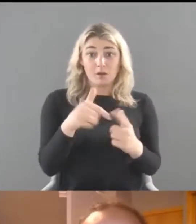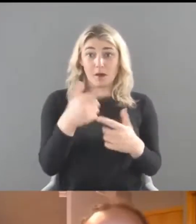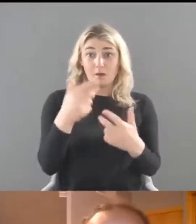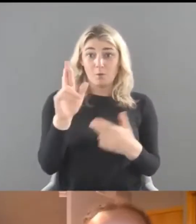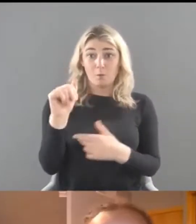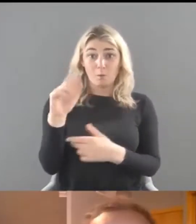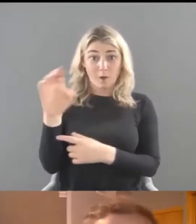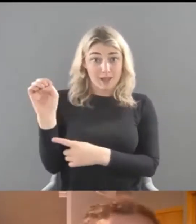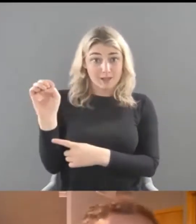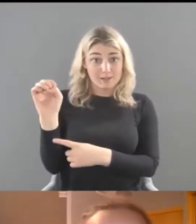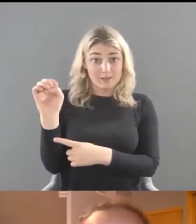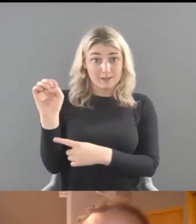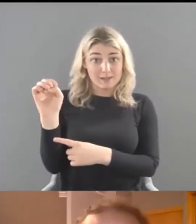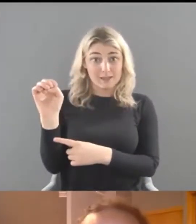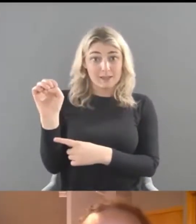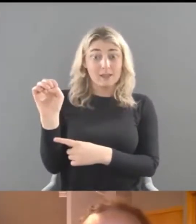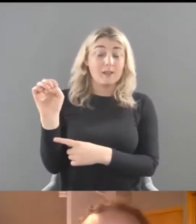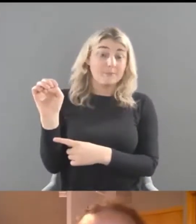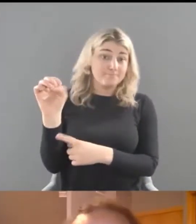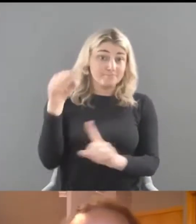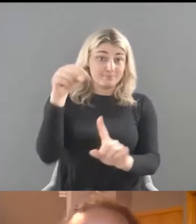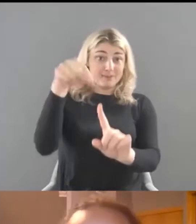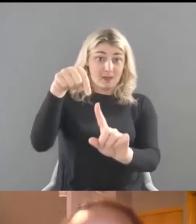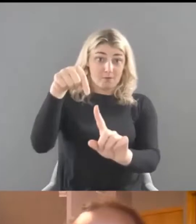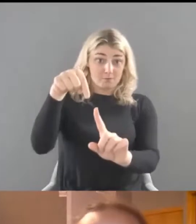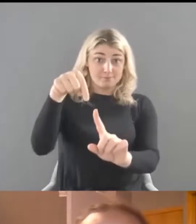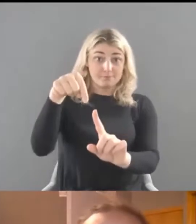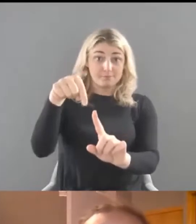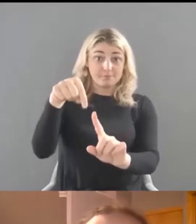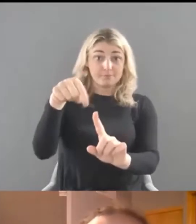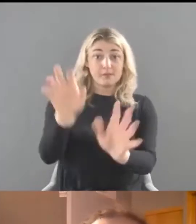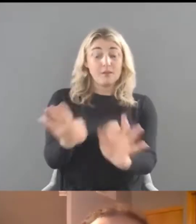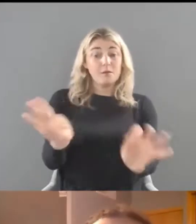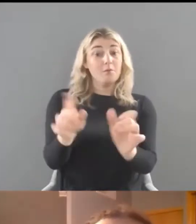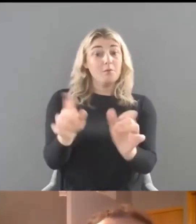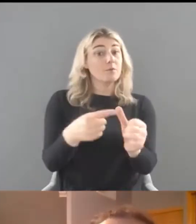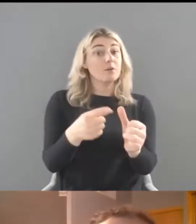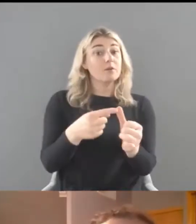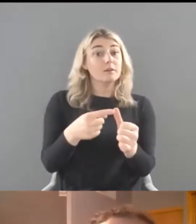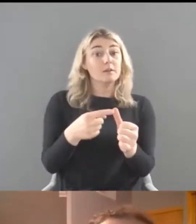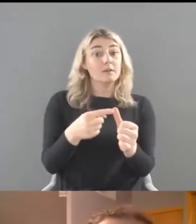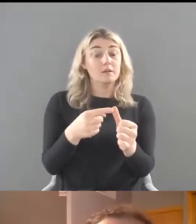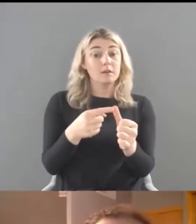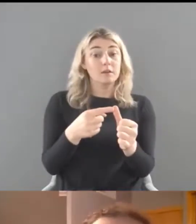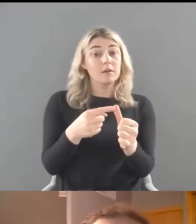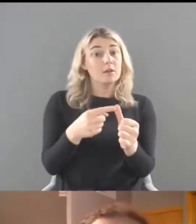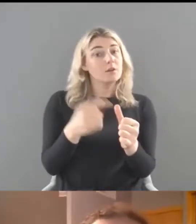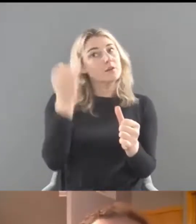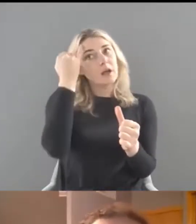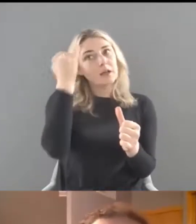in and of itself, right? The important first thing, there is a notion that I hear from colleagues and friends.